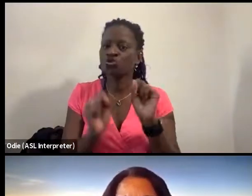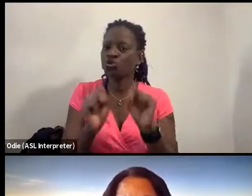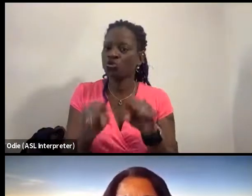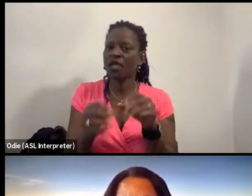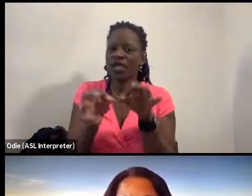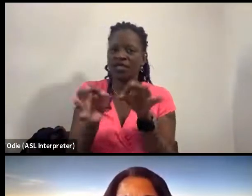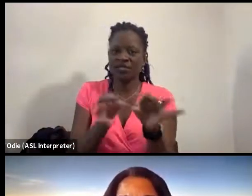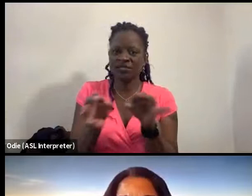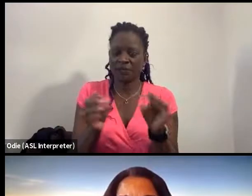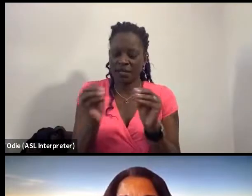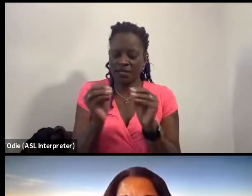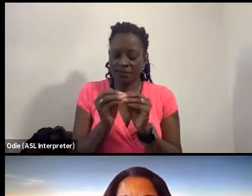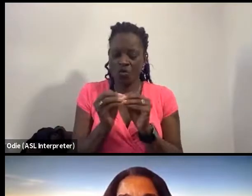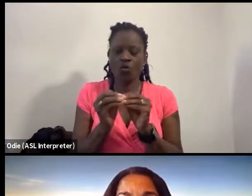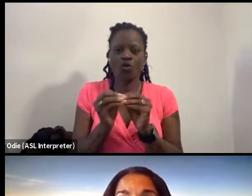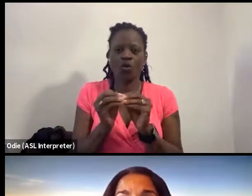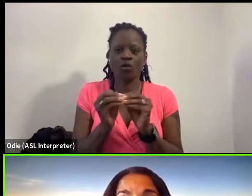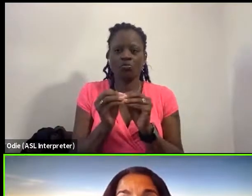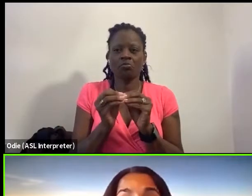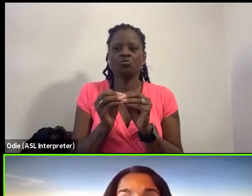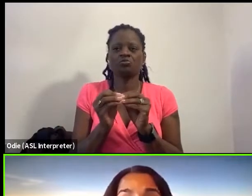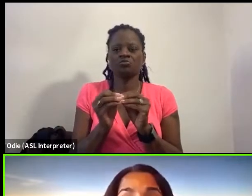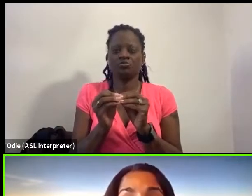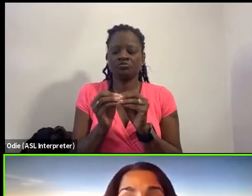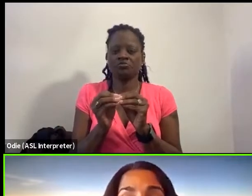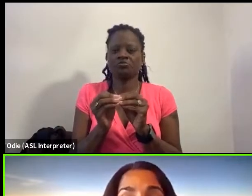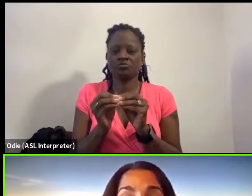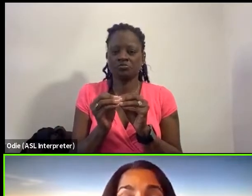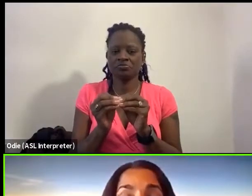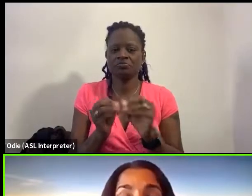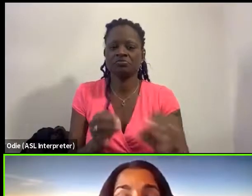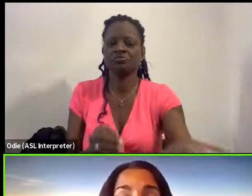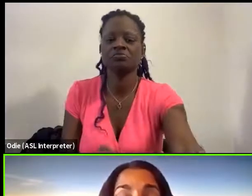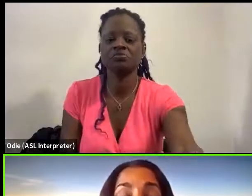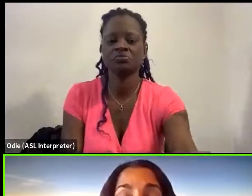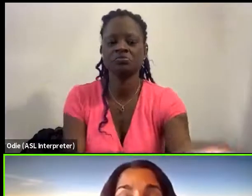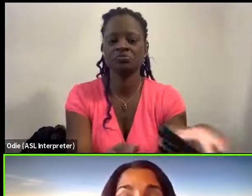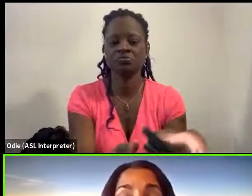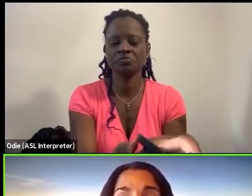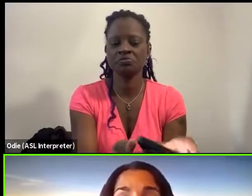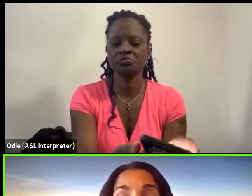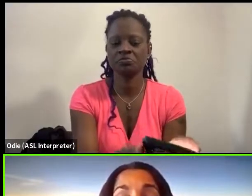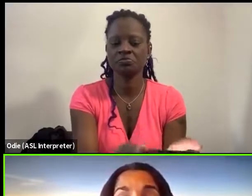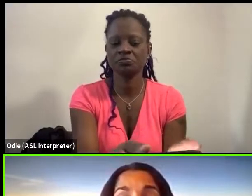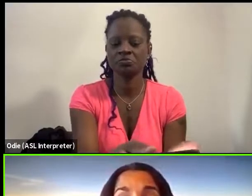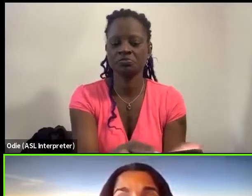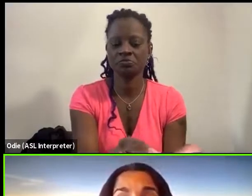Thank you. Great. Thank you so much, supervisor's rabbit and Gorin and thanks to everybody who is